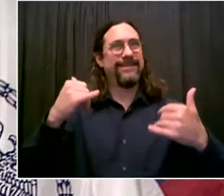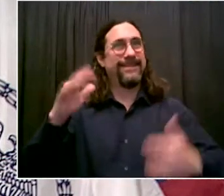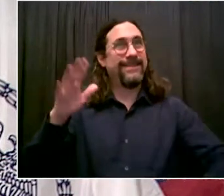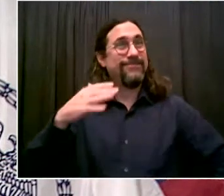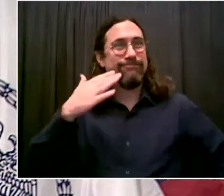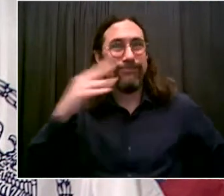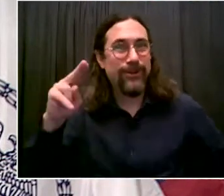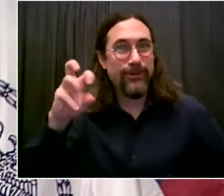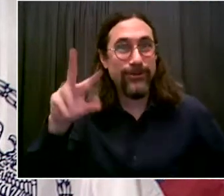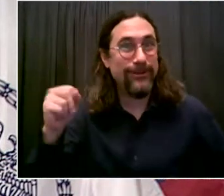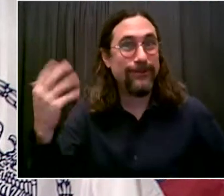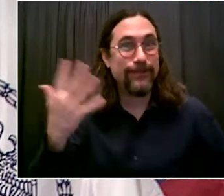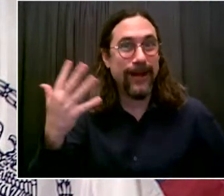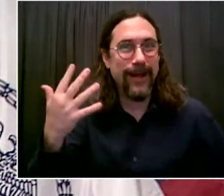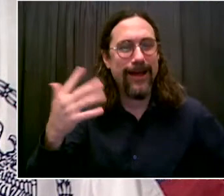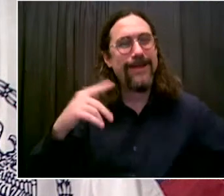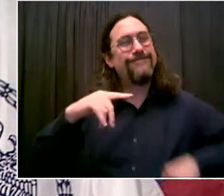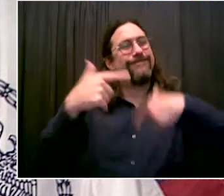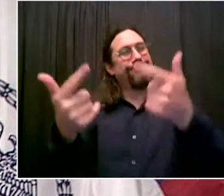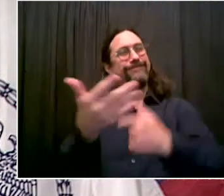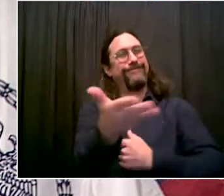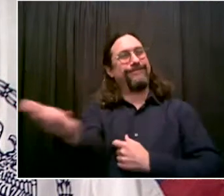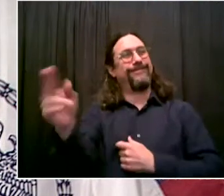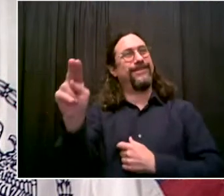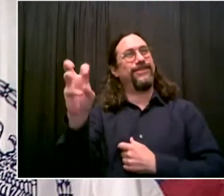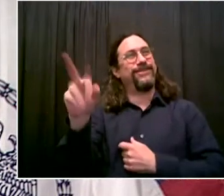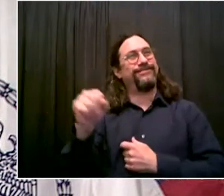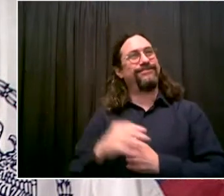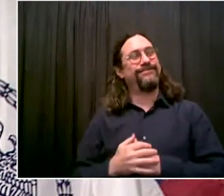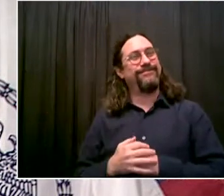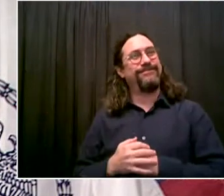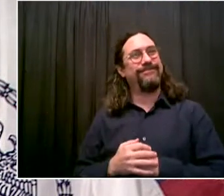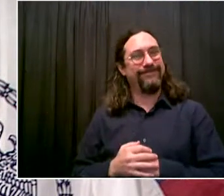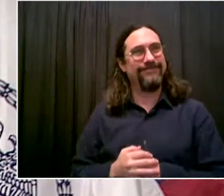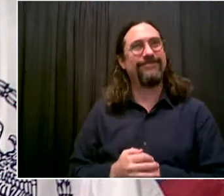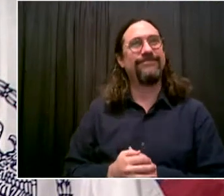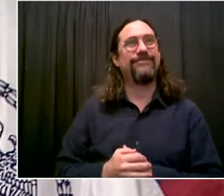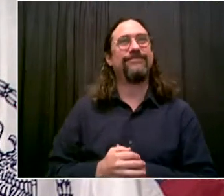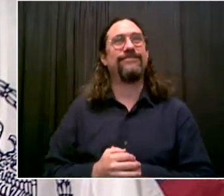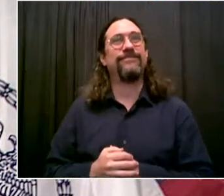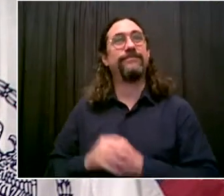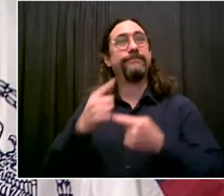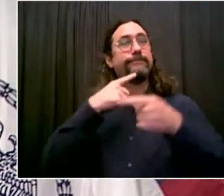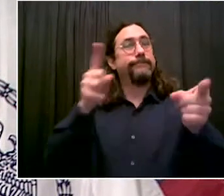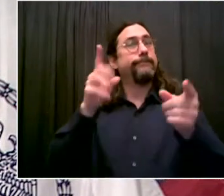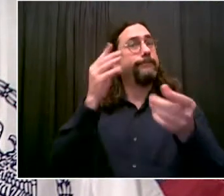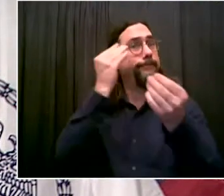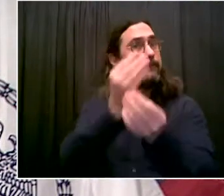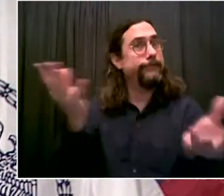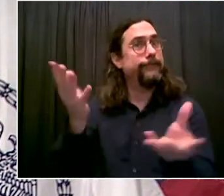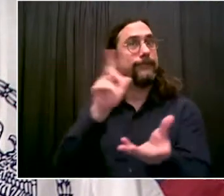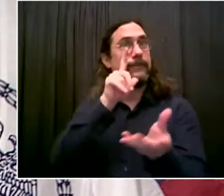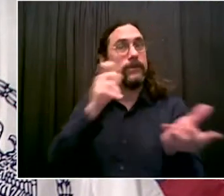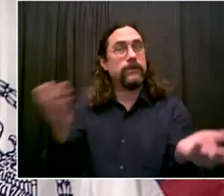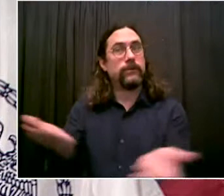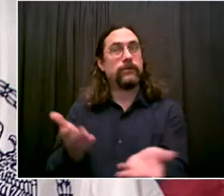GOOD NEWS FOR ALL OF US. ITWH THAT LET'S TURN TO OUR COLLEAGUES IN THE MEDIA. PLEASE LET ME KNOW THE NAME AND OUTLET OF EACH JOURNALIST.